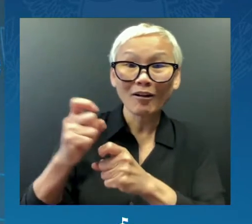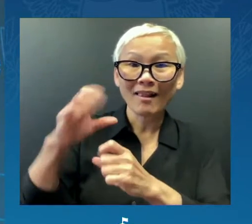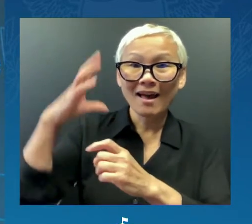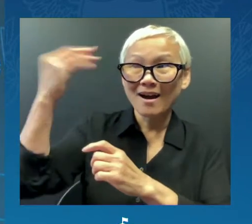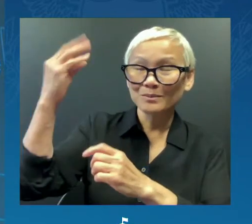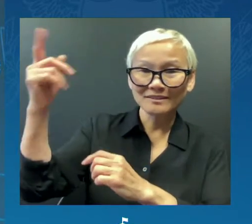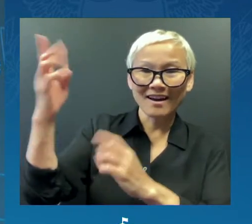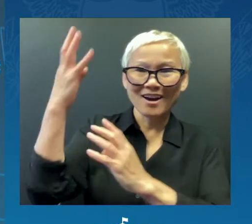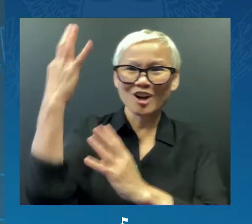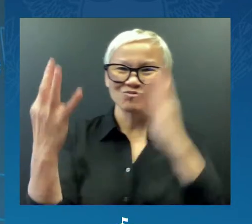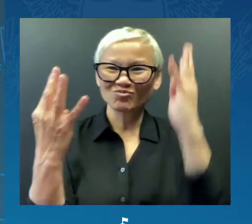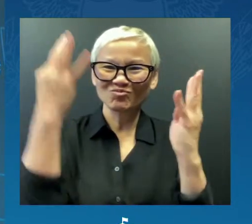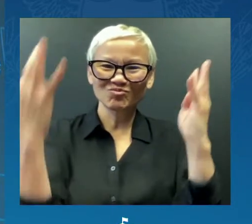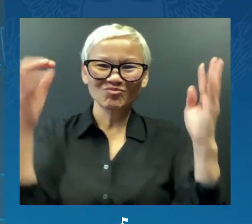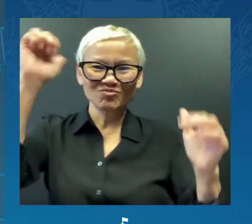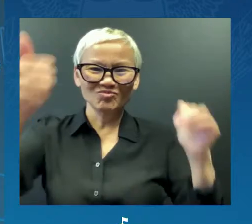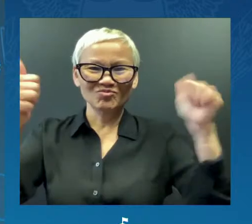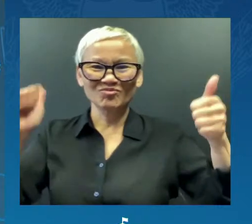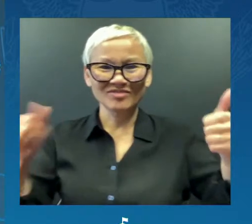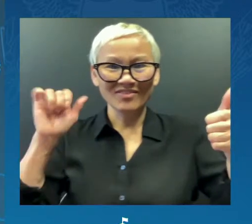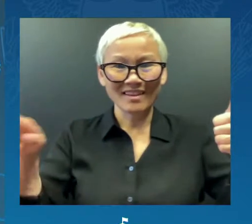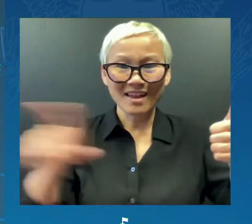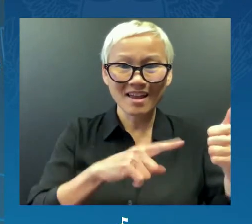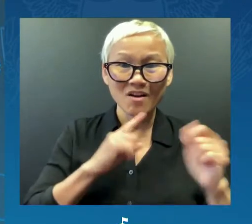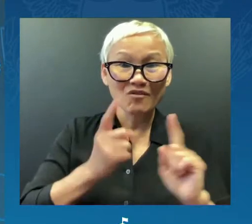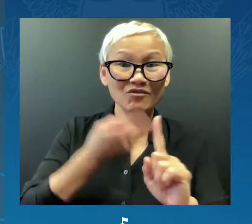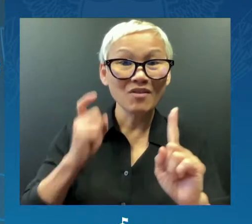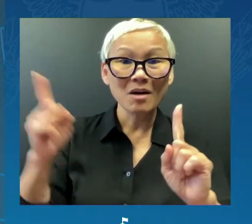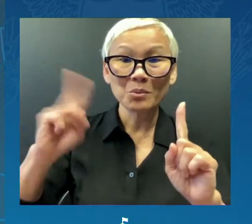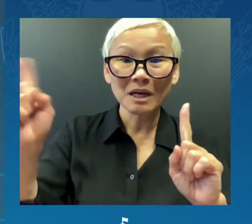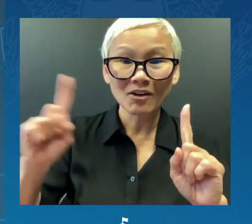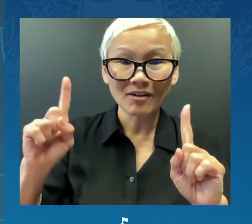by the intricate ironwork crafted by enslaved American --